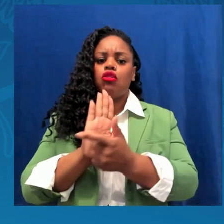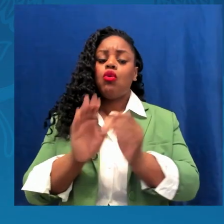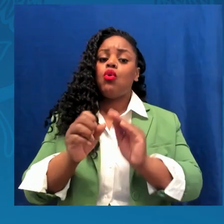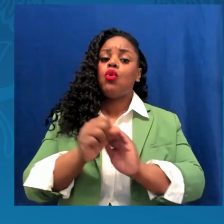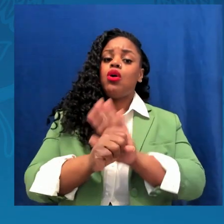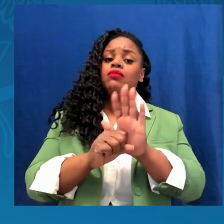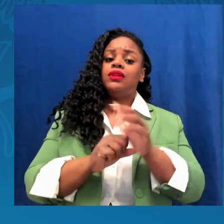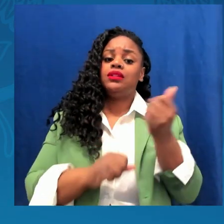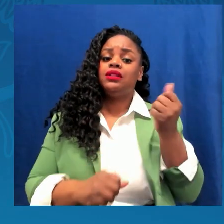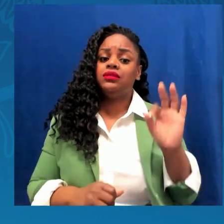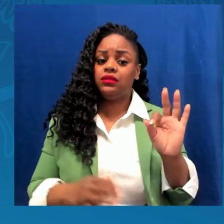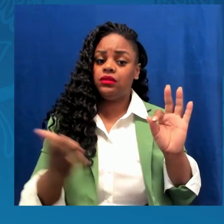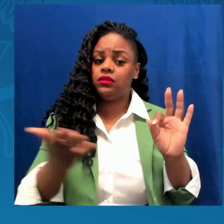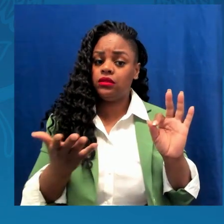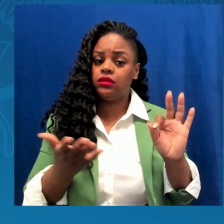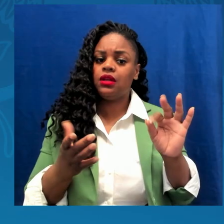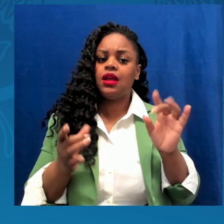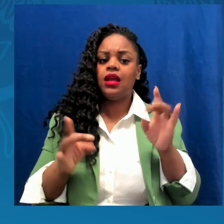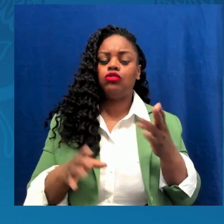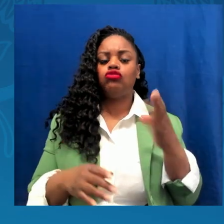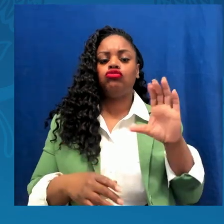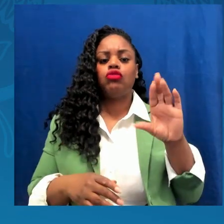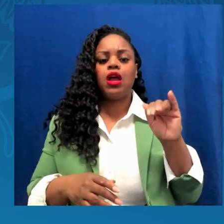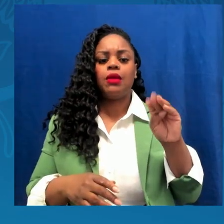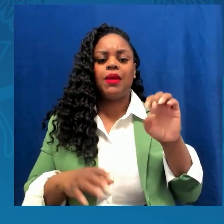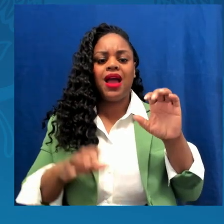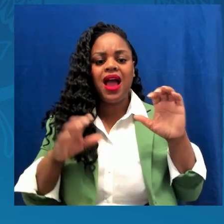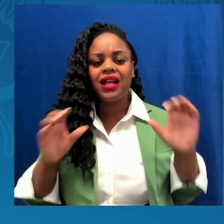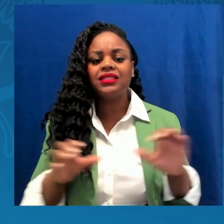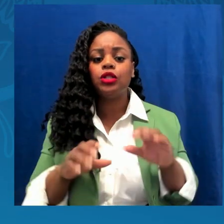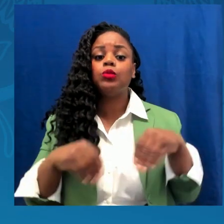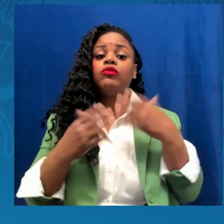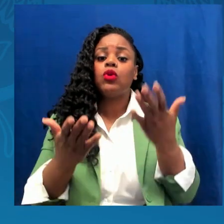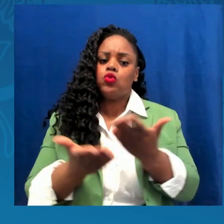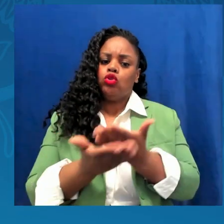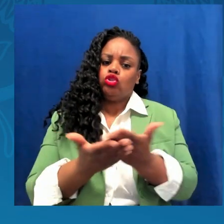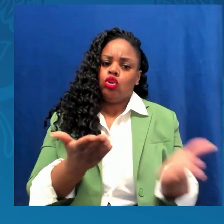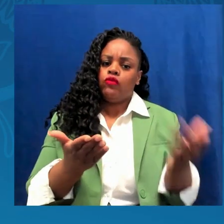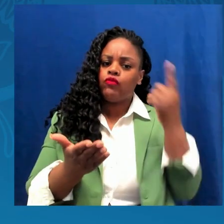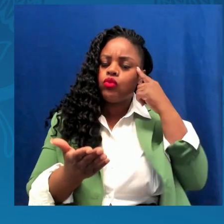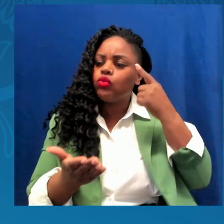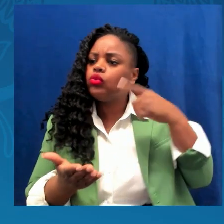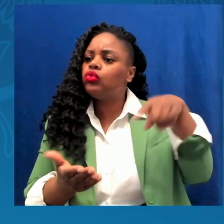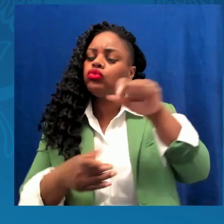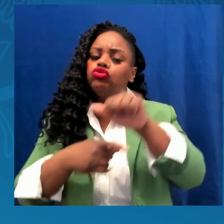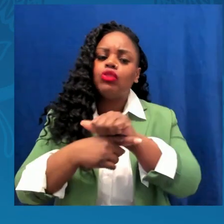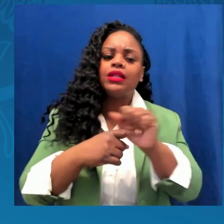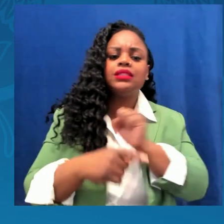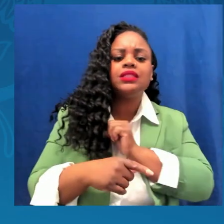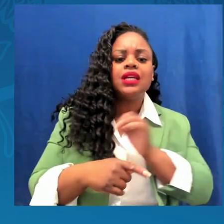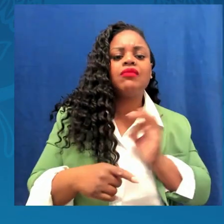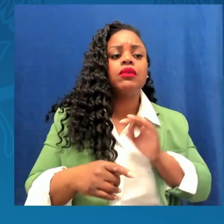That law provides resources and training for state and local law enforcement to accurately identify